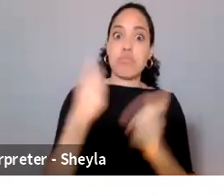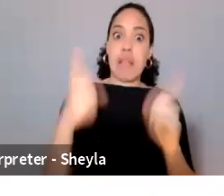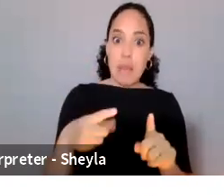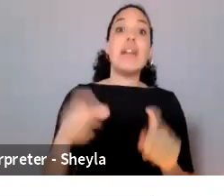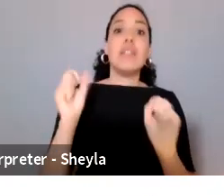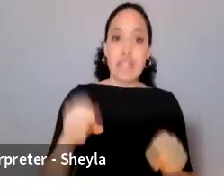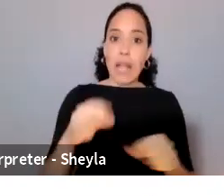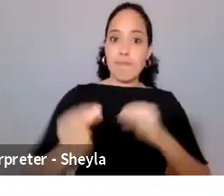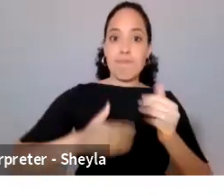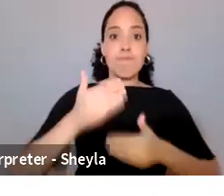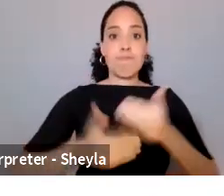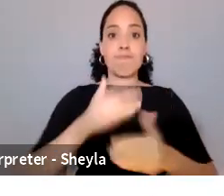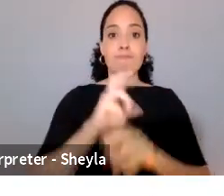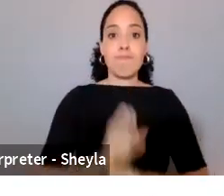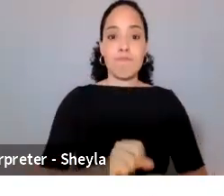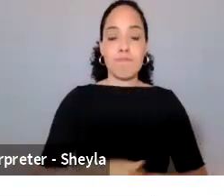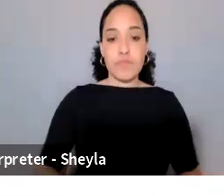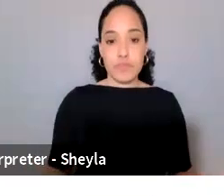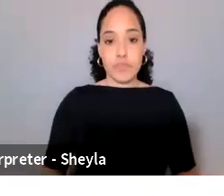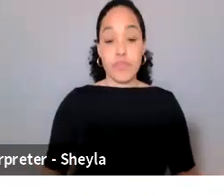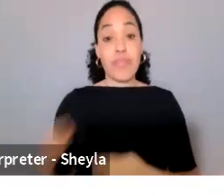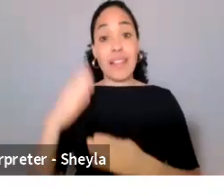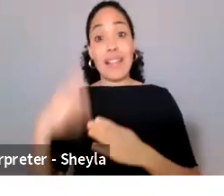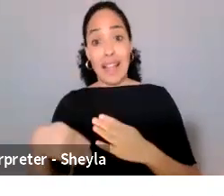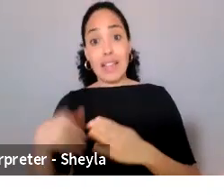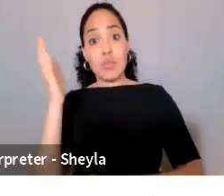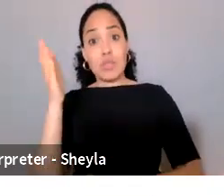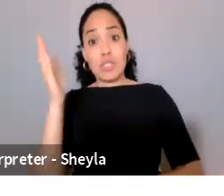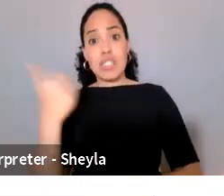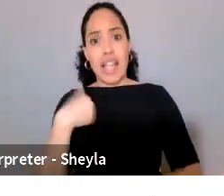at the end of this presentation on a slide showing the resources available